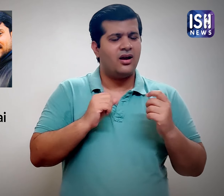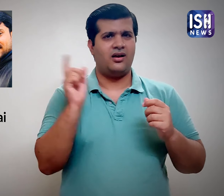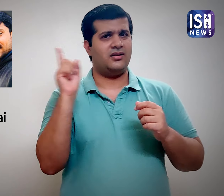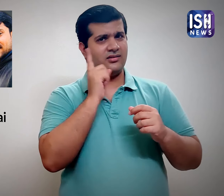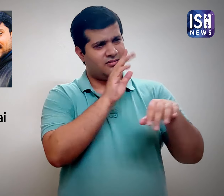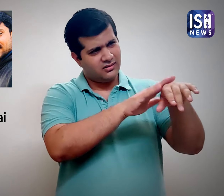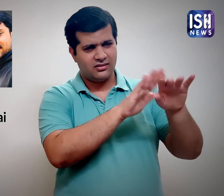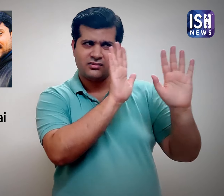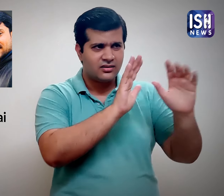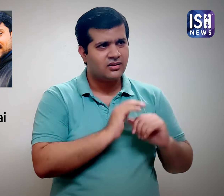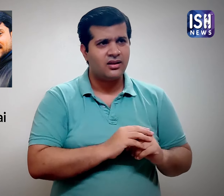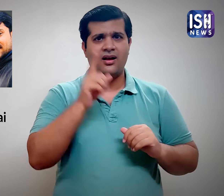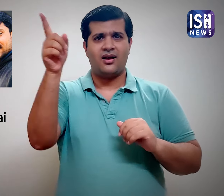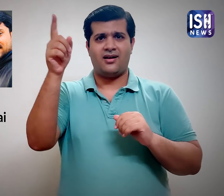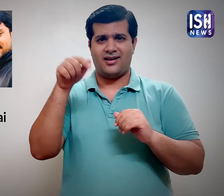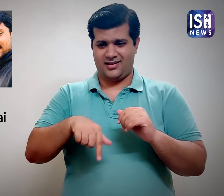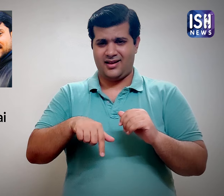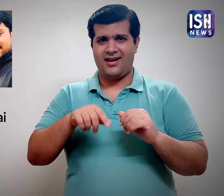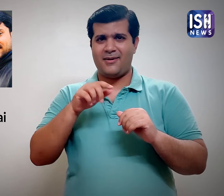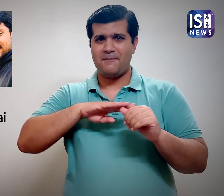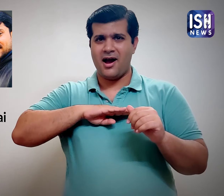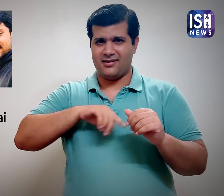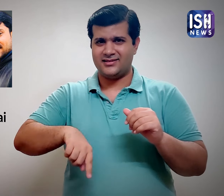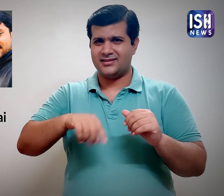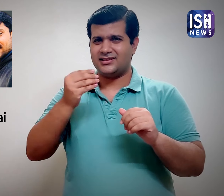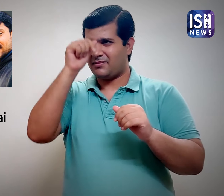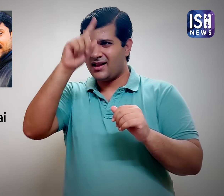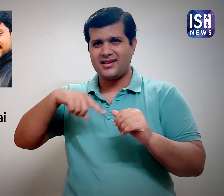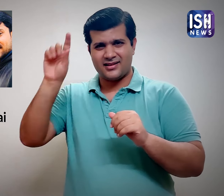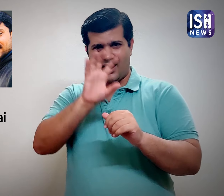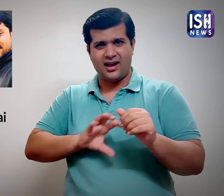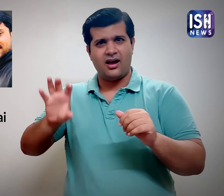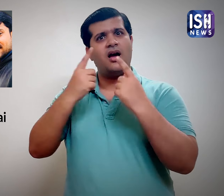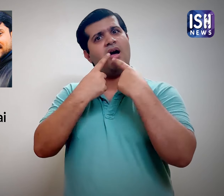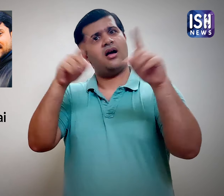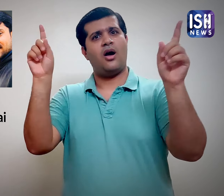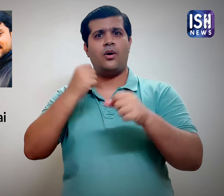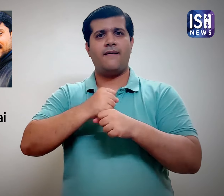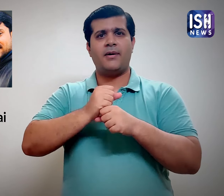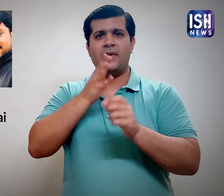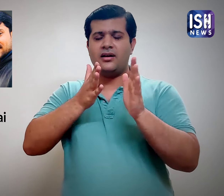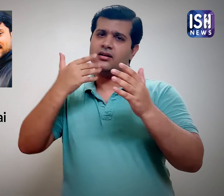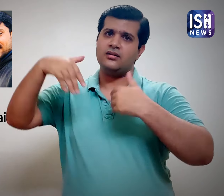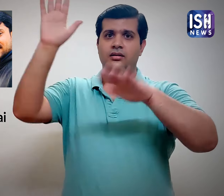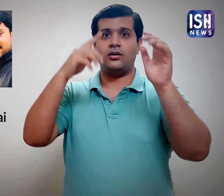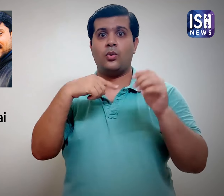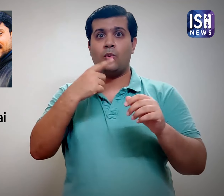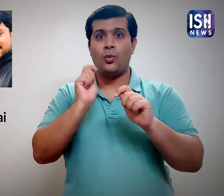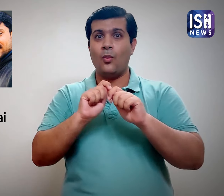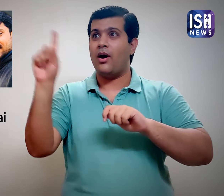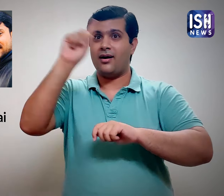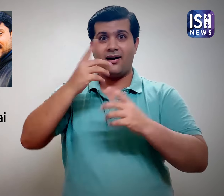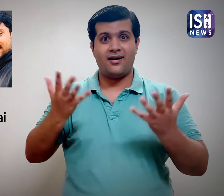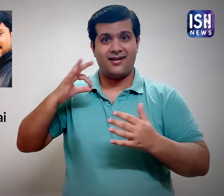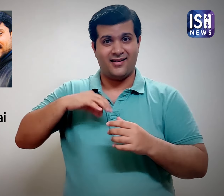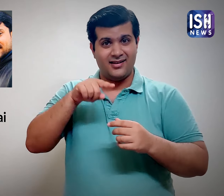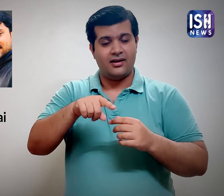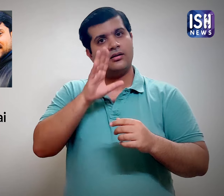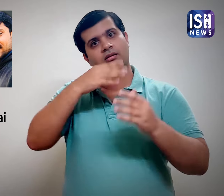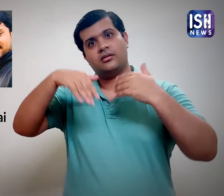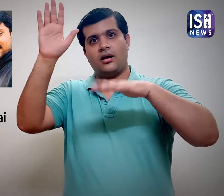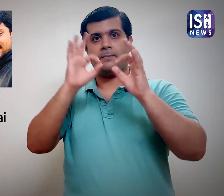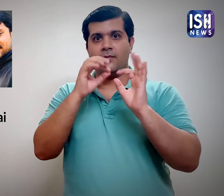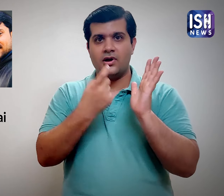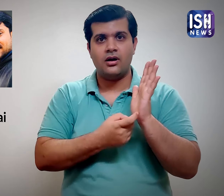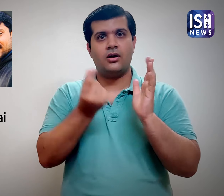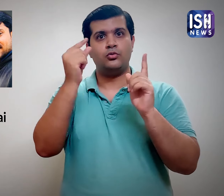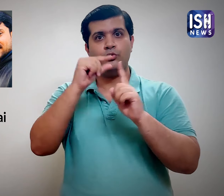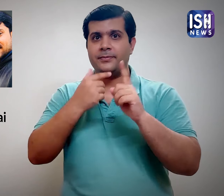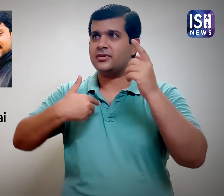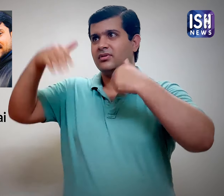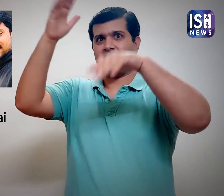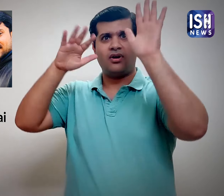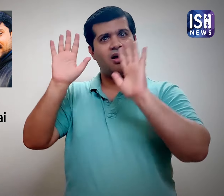He said, Maharashtra and a few state governments, had allowed interstate trains to UP, Bihar, etc. for daily wage workers.